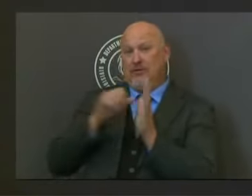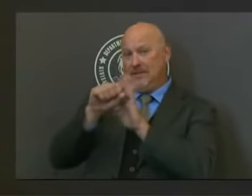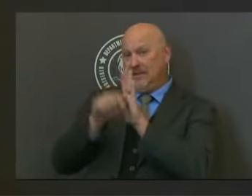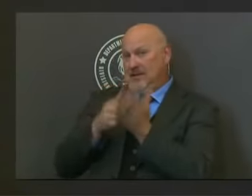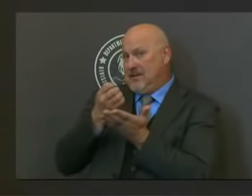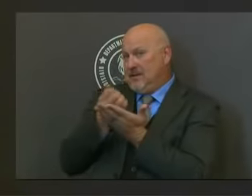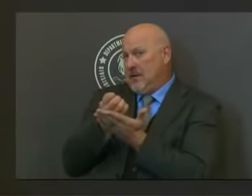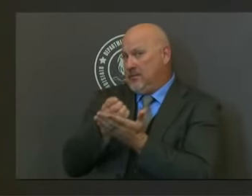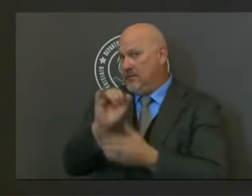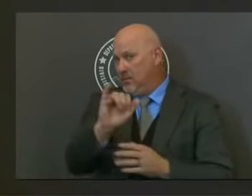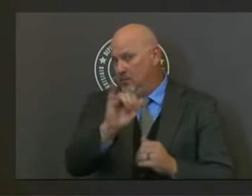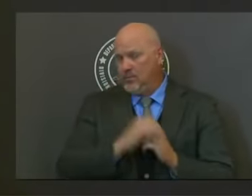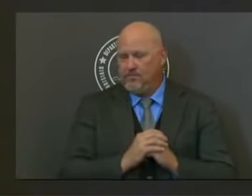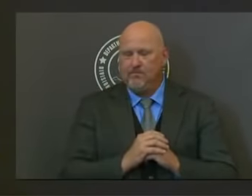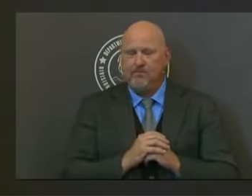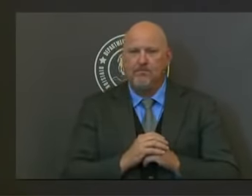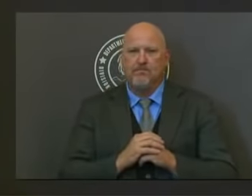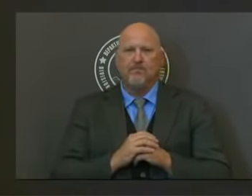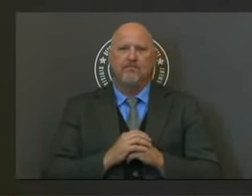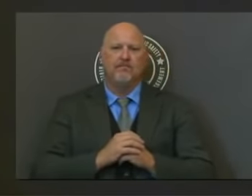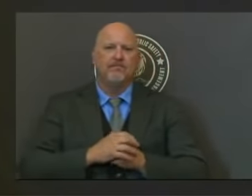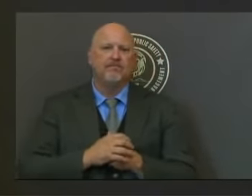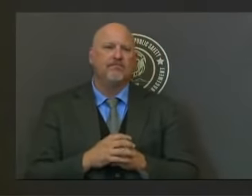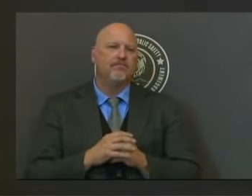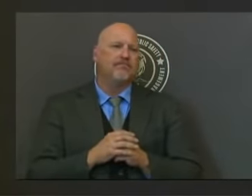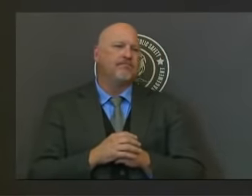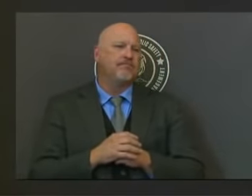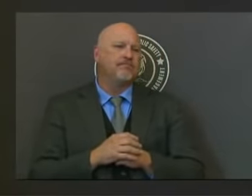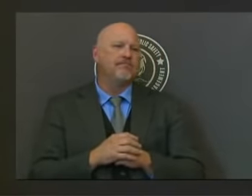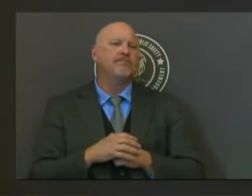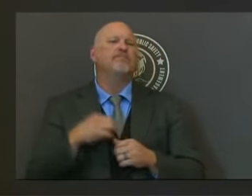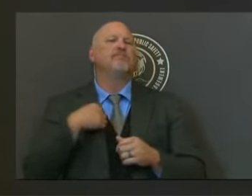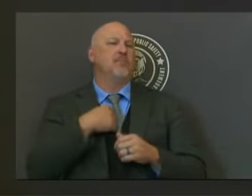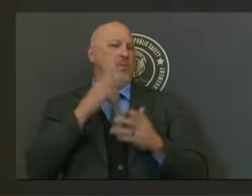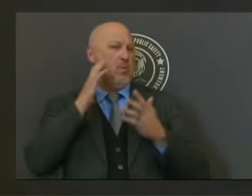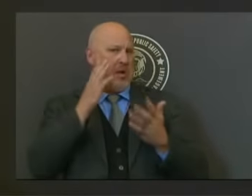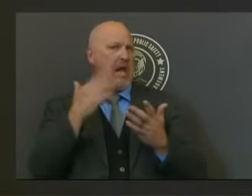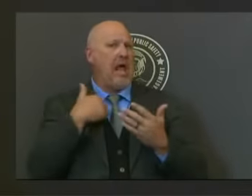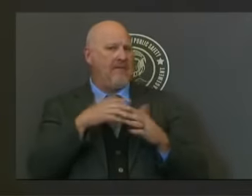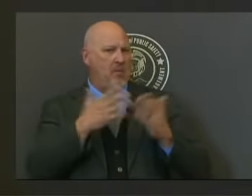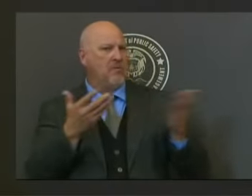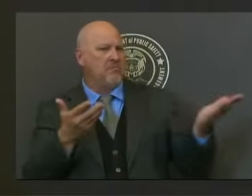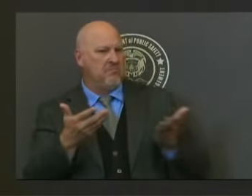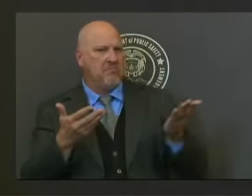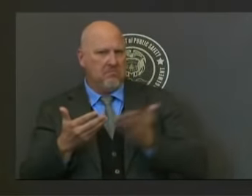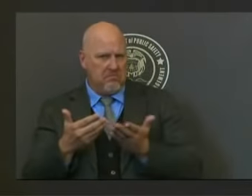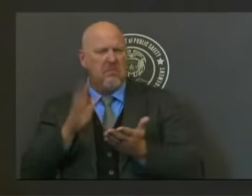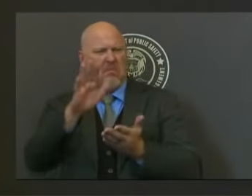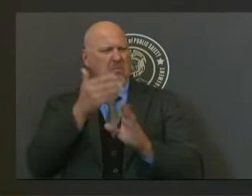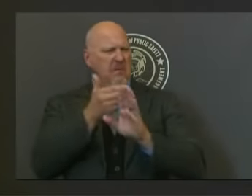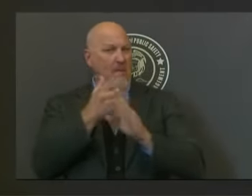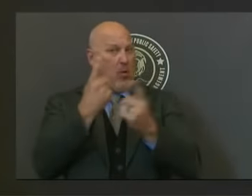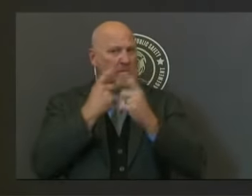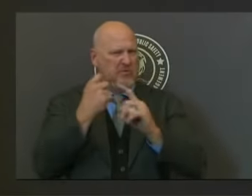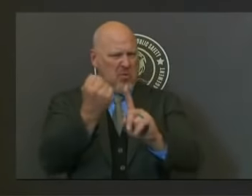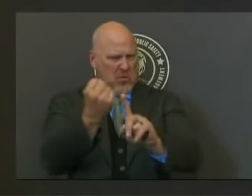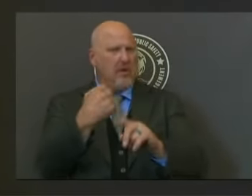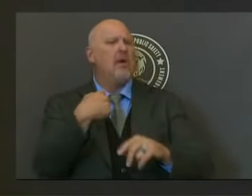so thank you for that now we're gonna hear from forgetting some questions some